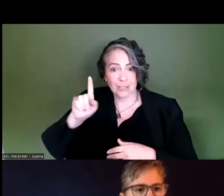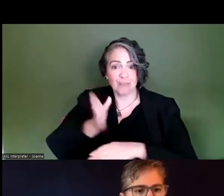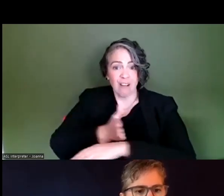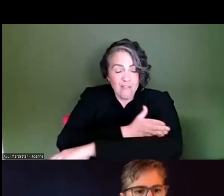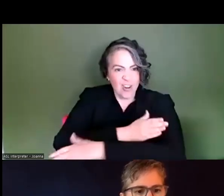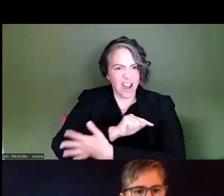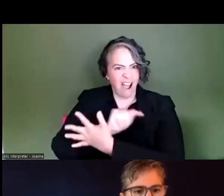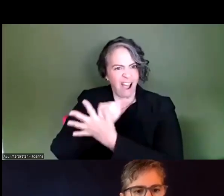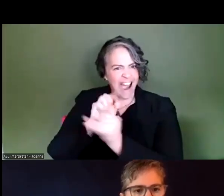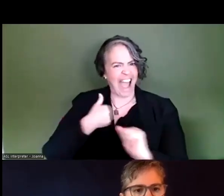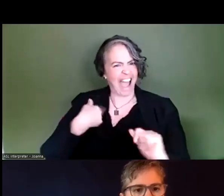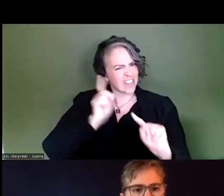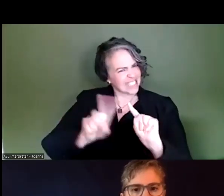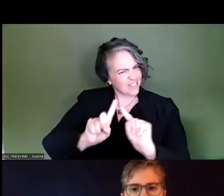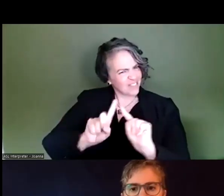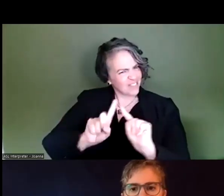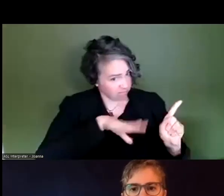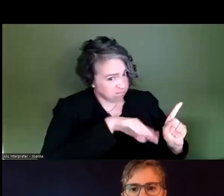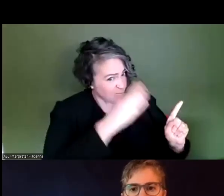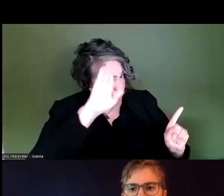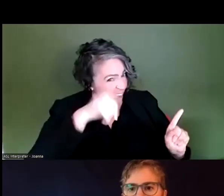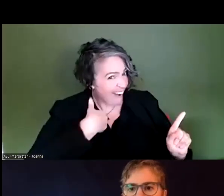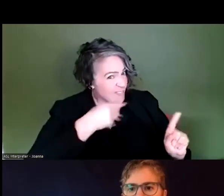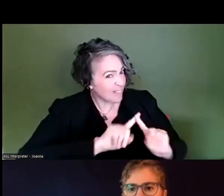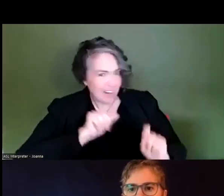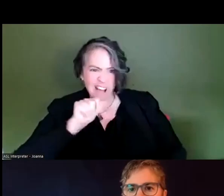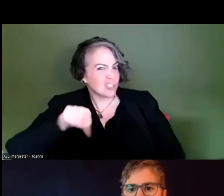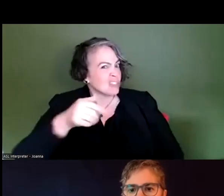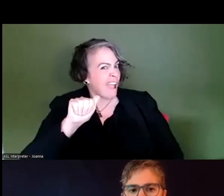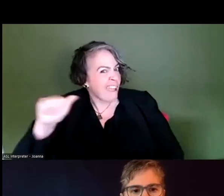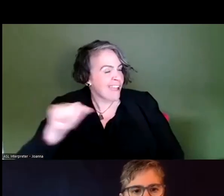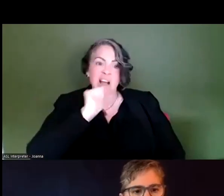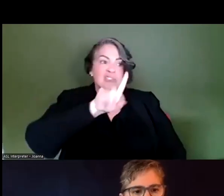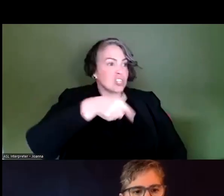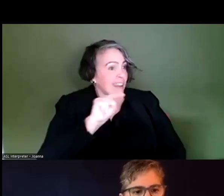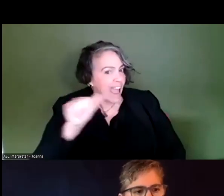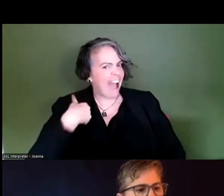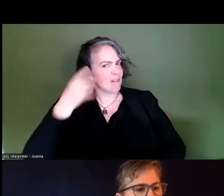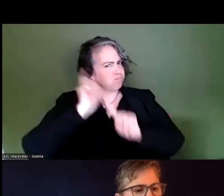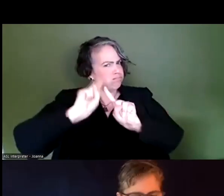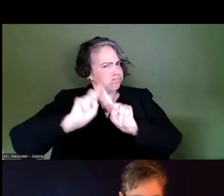able to go to different places, go to different events, also peer to peer, different recovery,